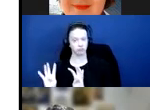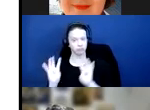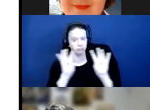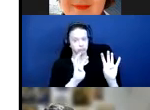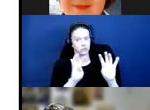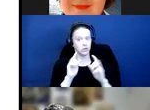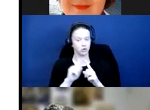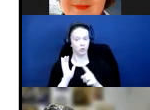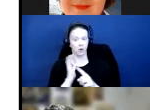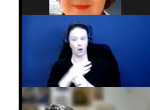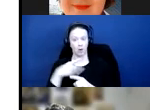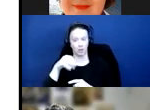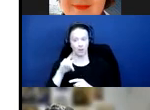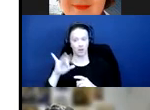on traditional health workers.